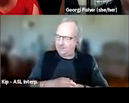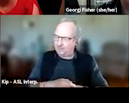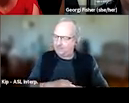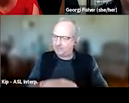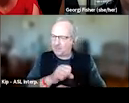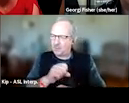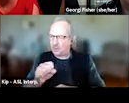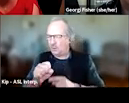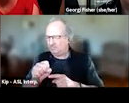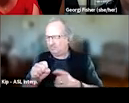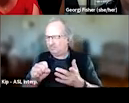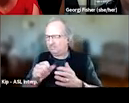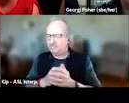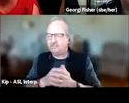So as we have some of the questions come in,